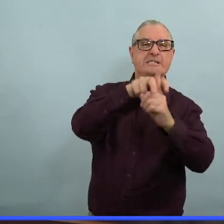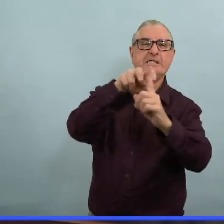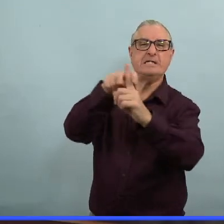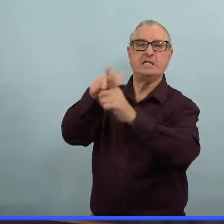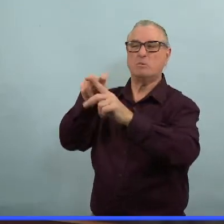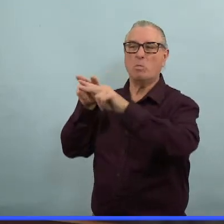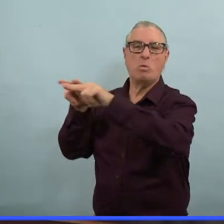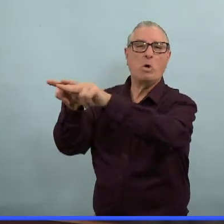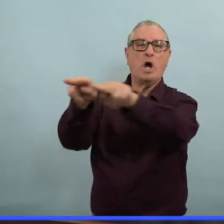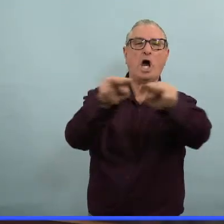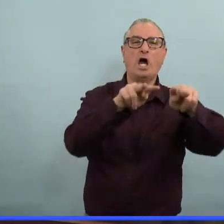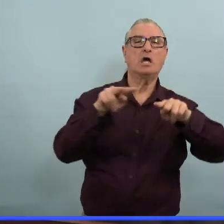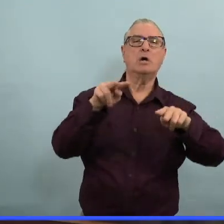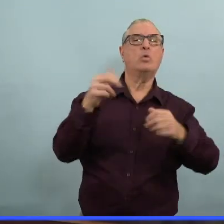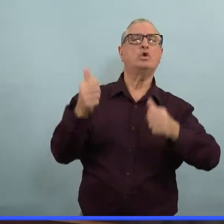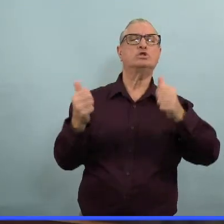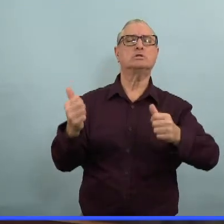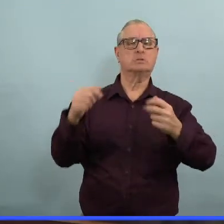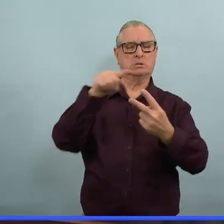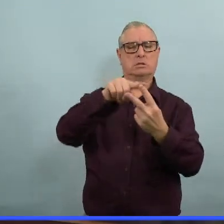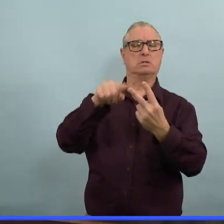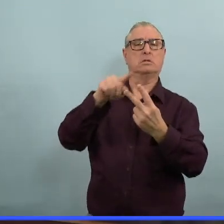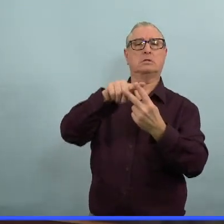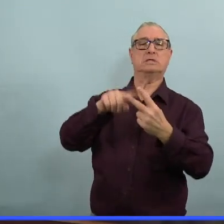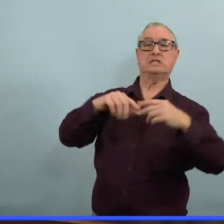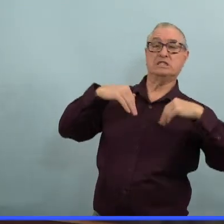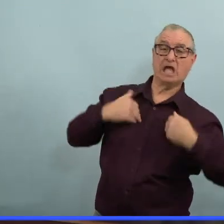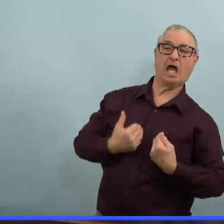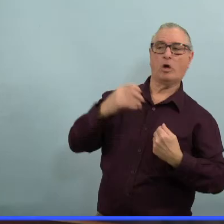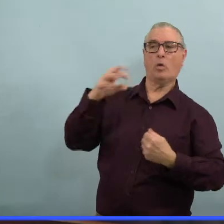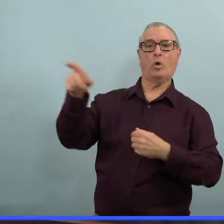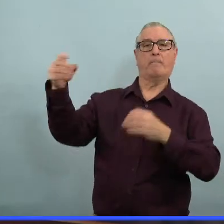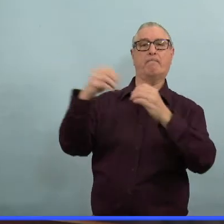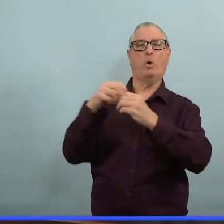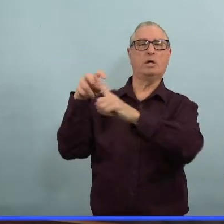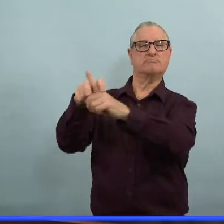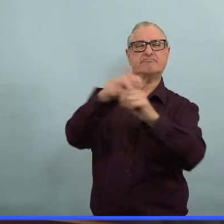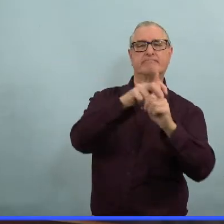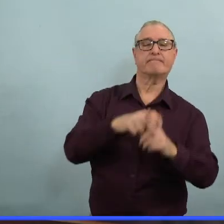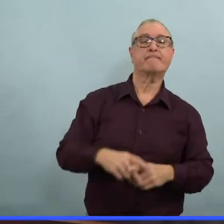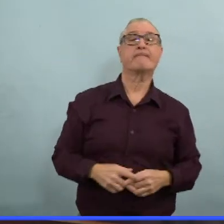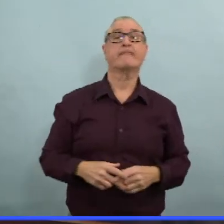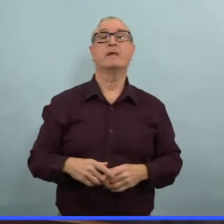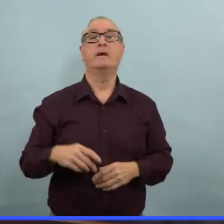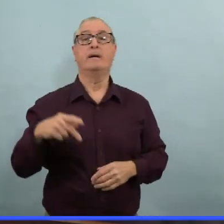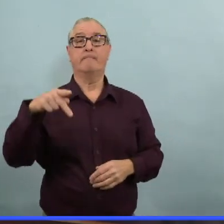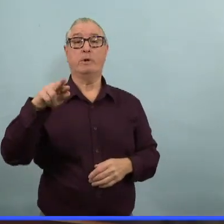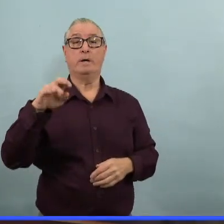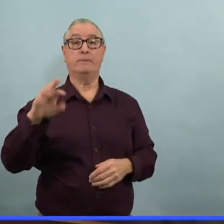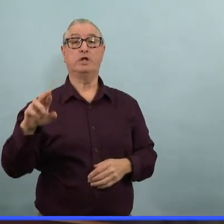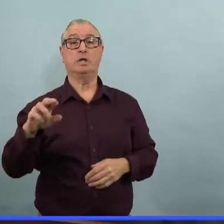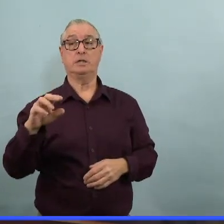uh in our various communities and and we we all feel it and so but obviously when it comes to uh